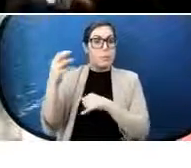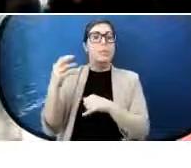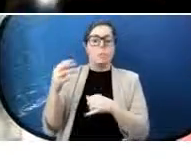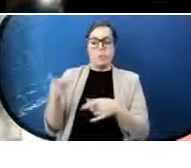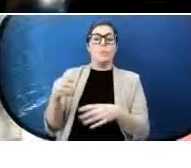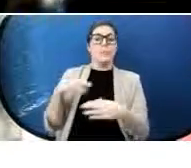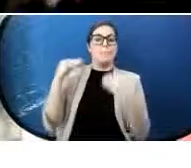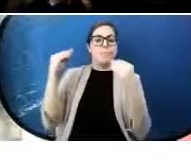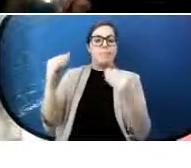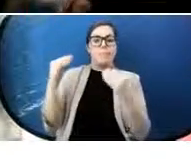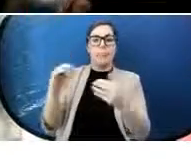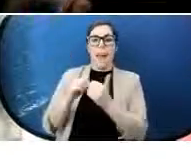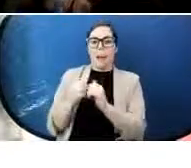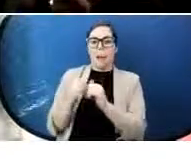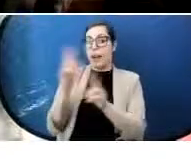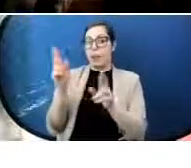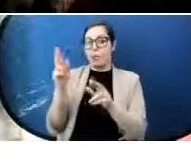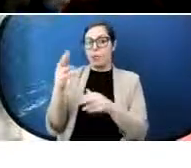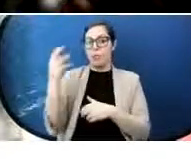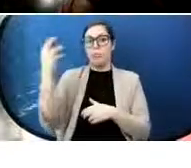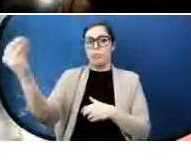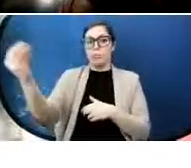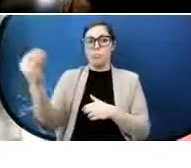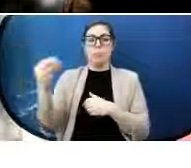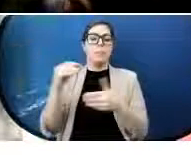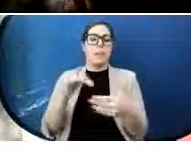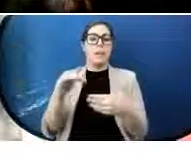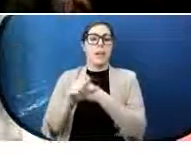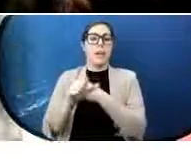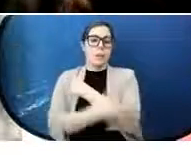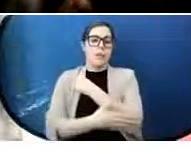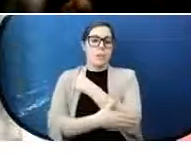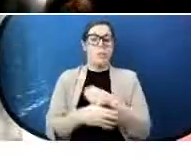it's going to be on a Saturday and Sunday, it's going to be over Zoom, it's going to be each day